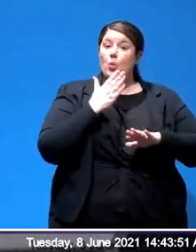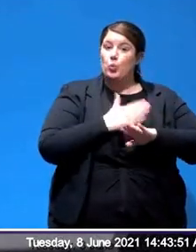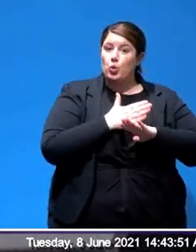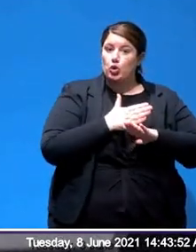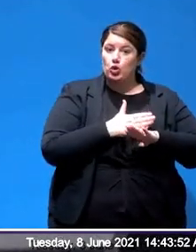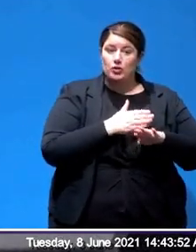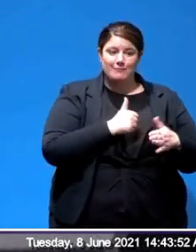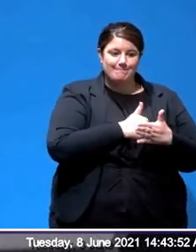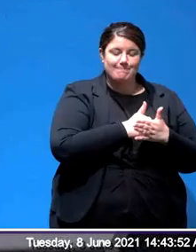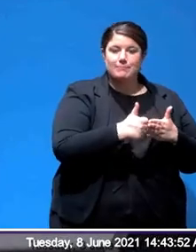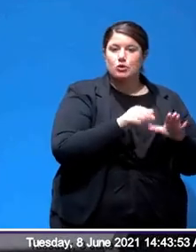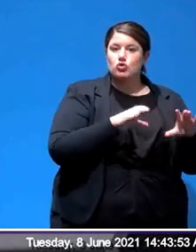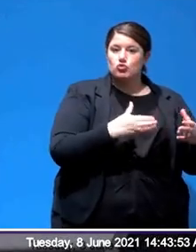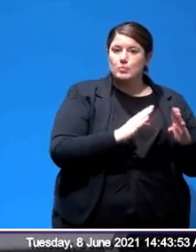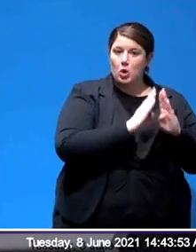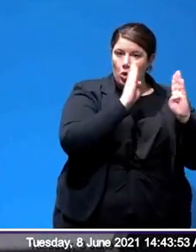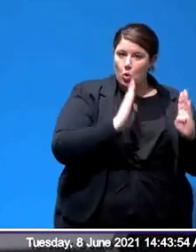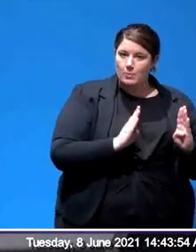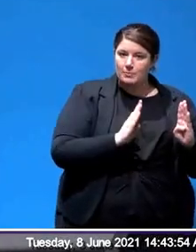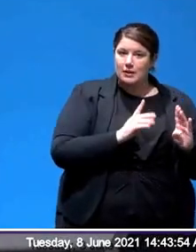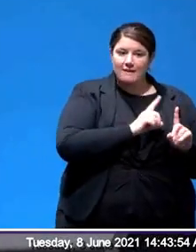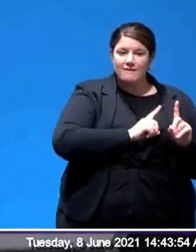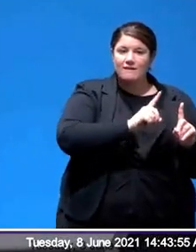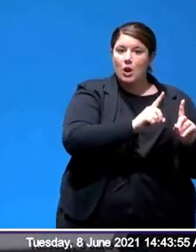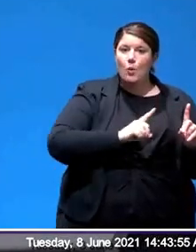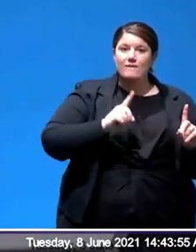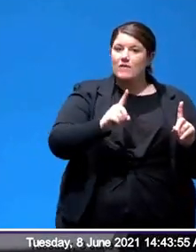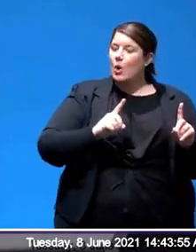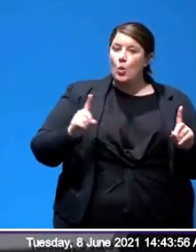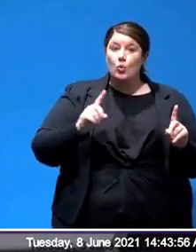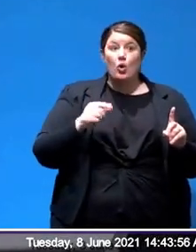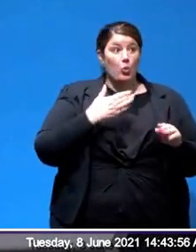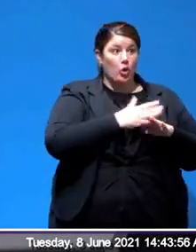group homes and the floats not being office based, so in the houses, that